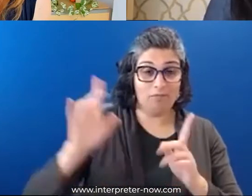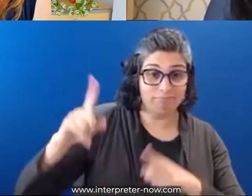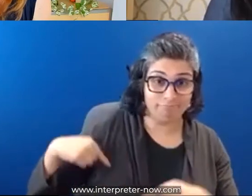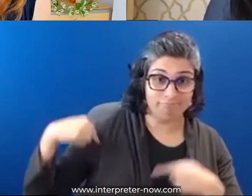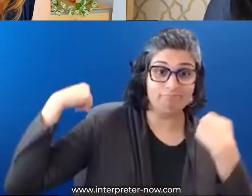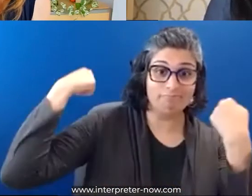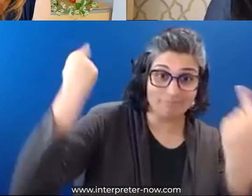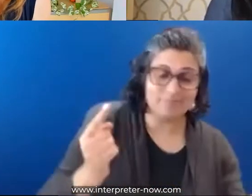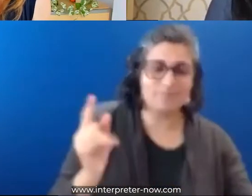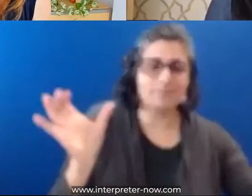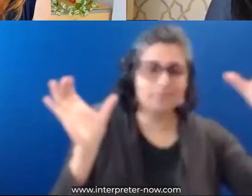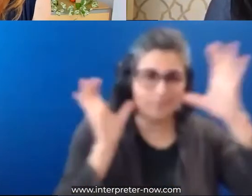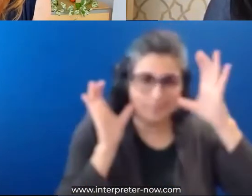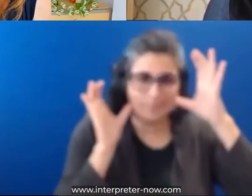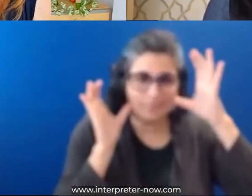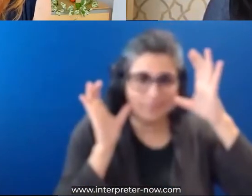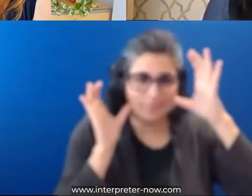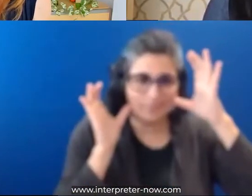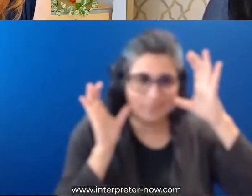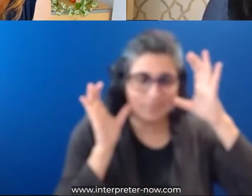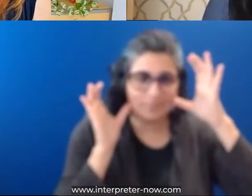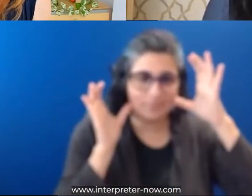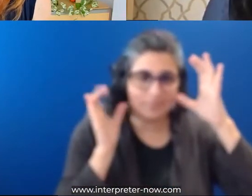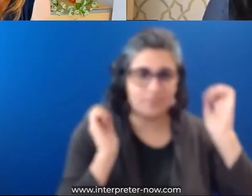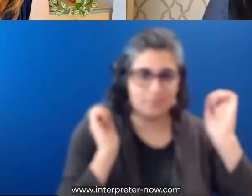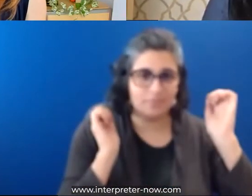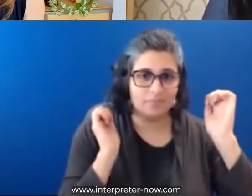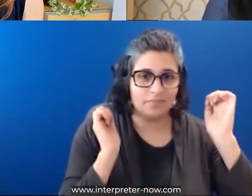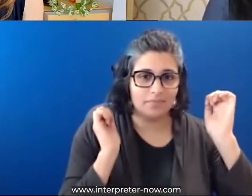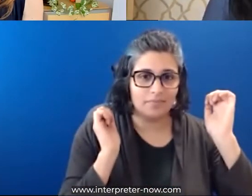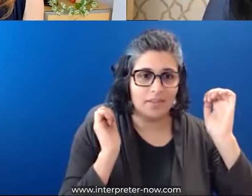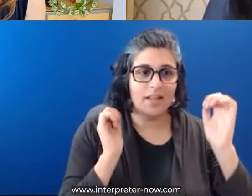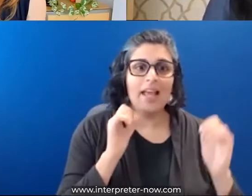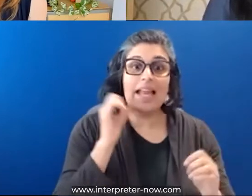And about listening not to win an argument, which I do like to do often, I'll admit it,